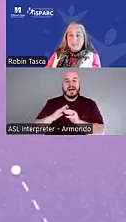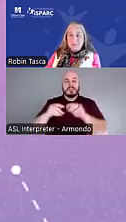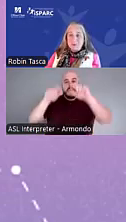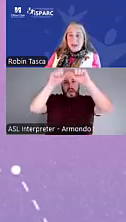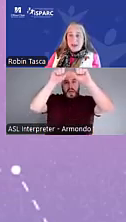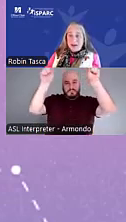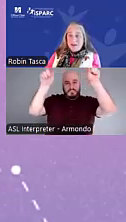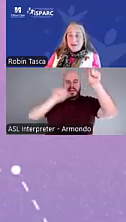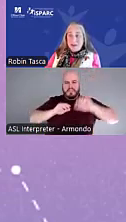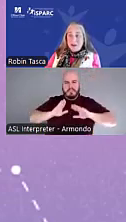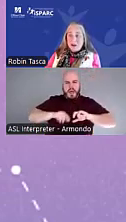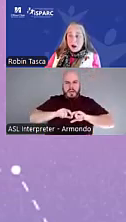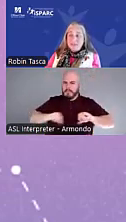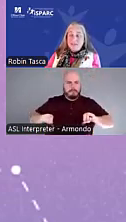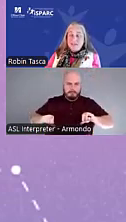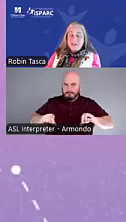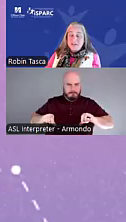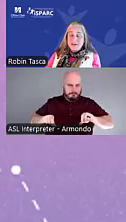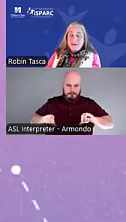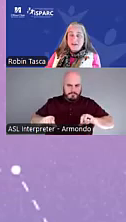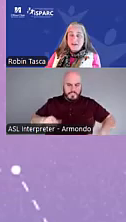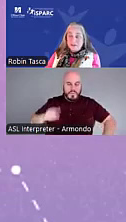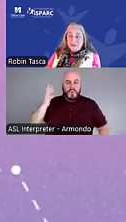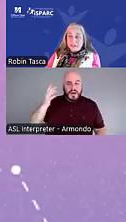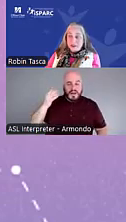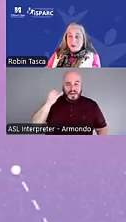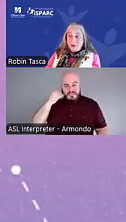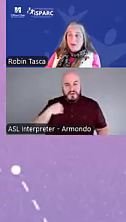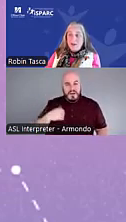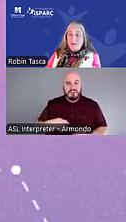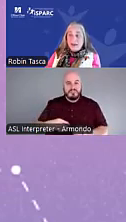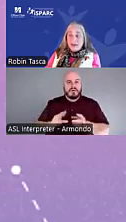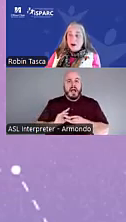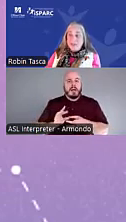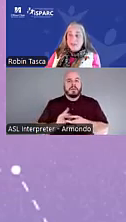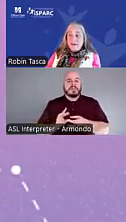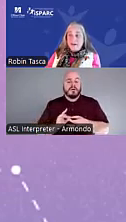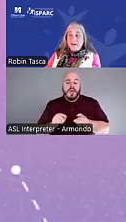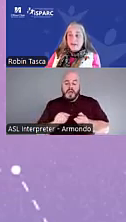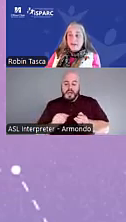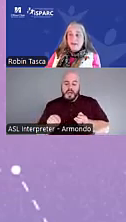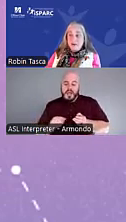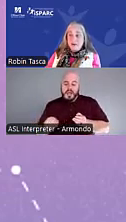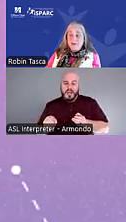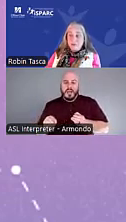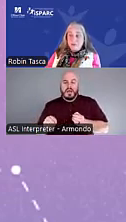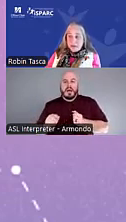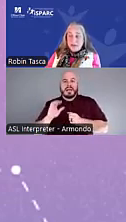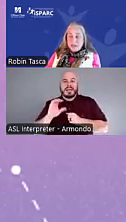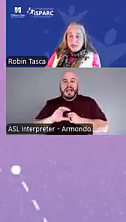Because if you have a commentary that goes with your video, that commentary would be written right